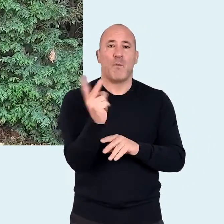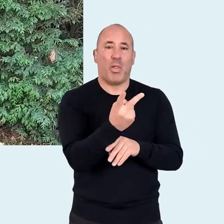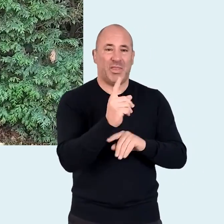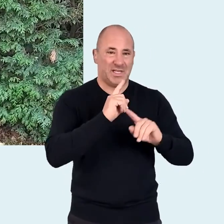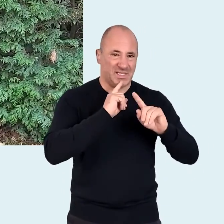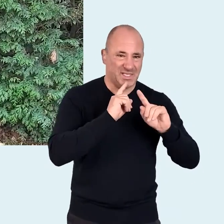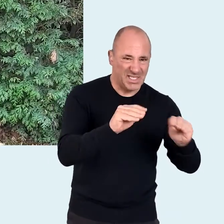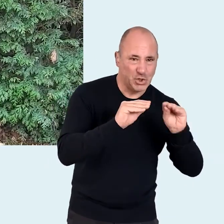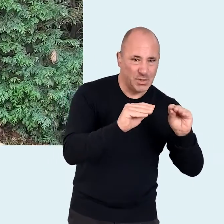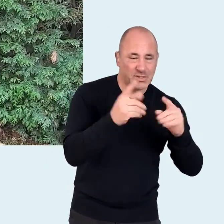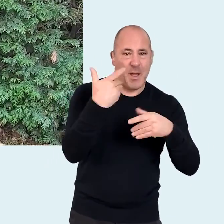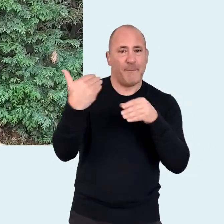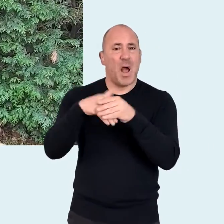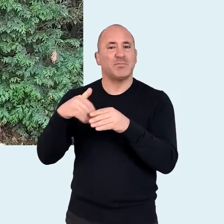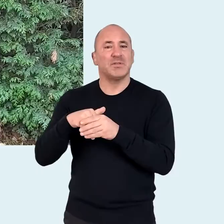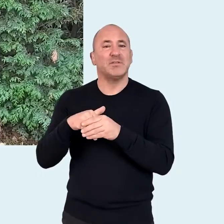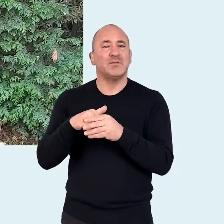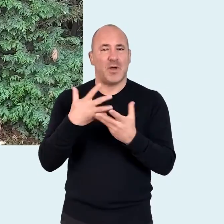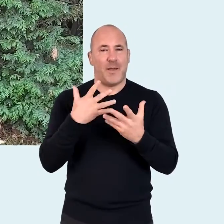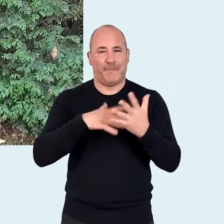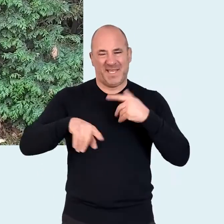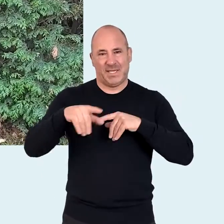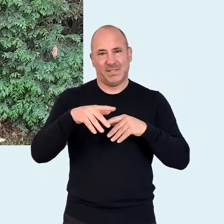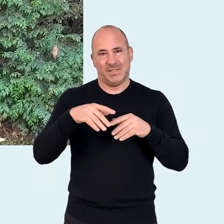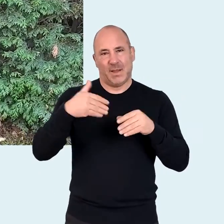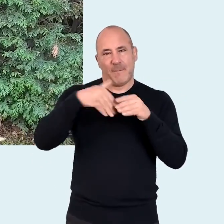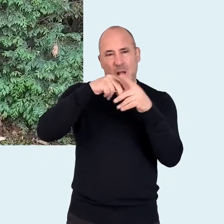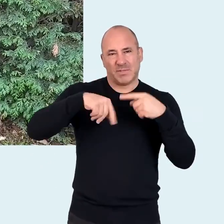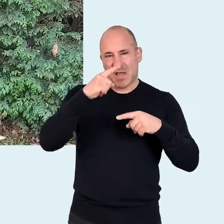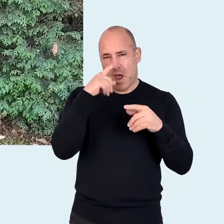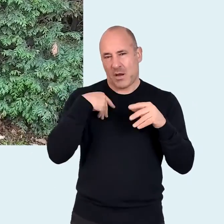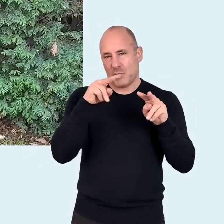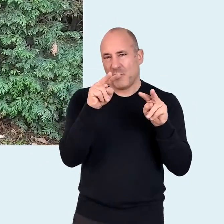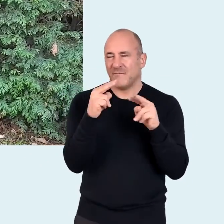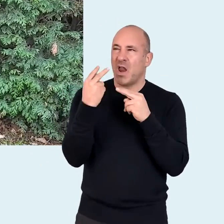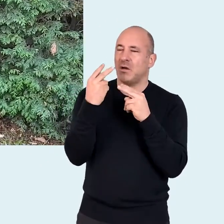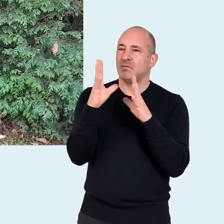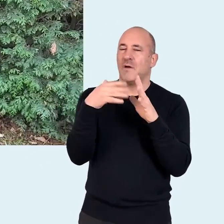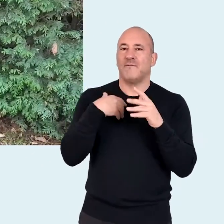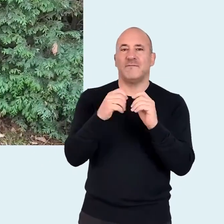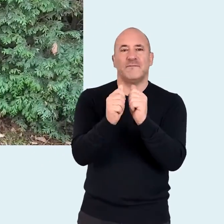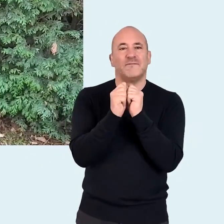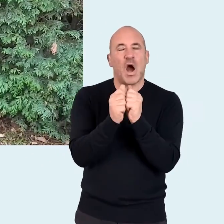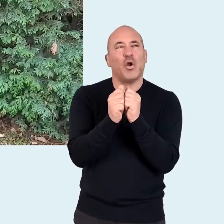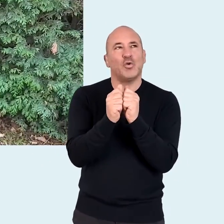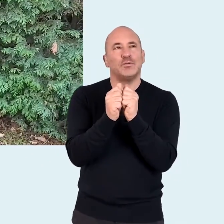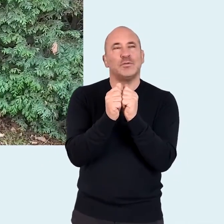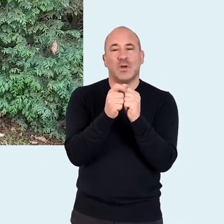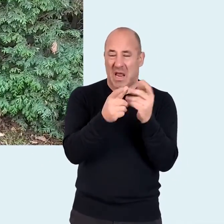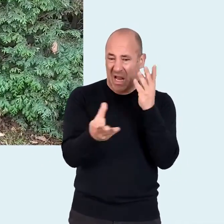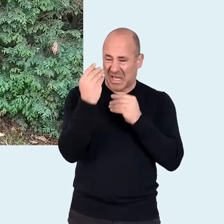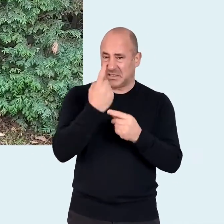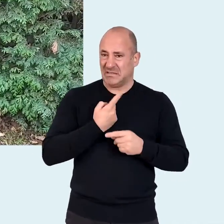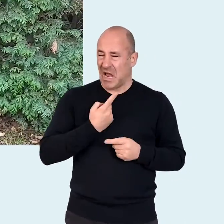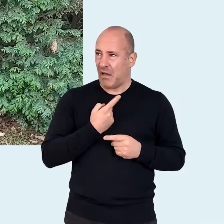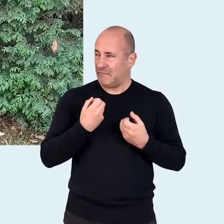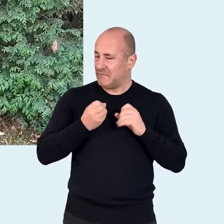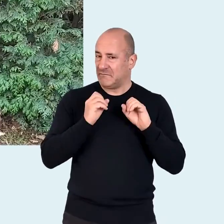both teachers and participants as it provides space for participants to reflect, feel valued